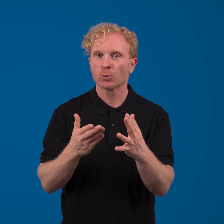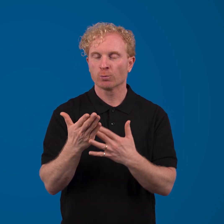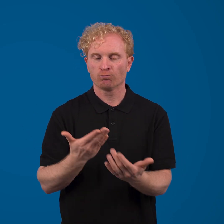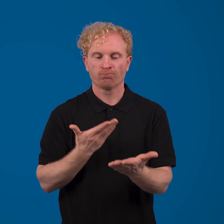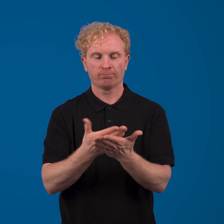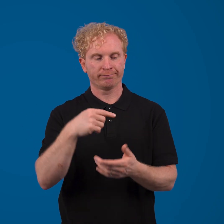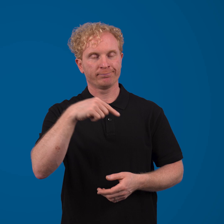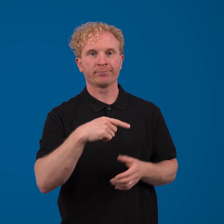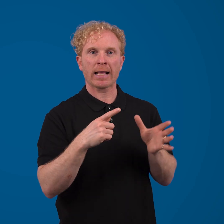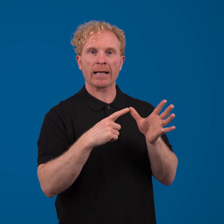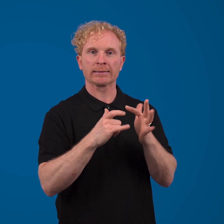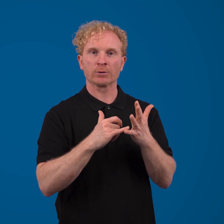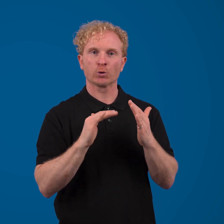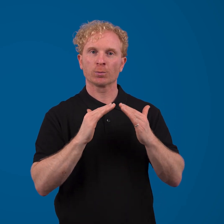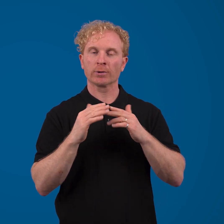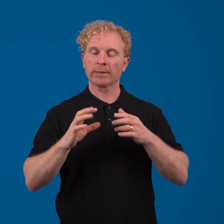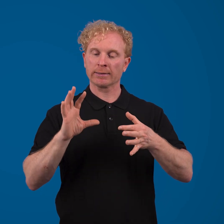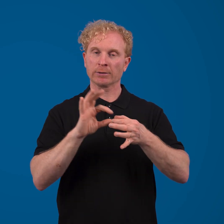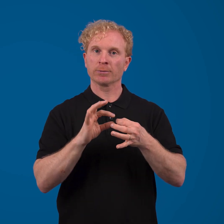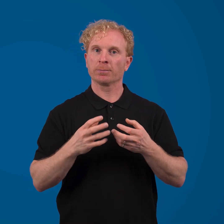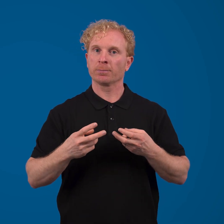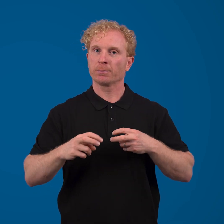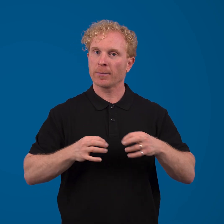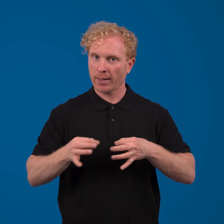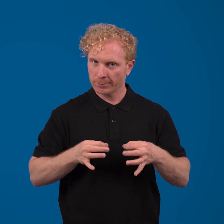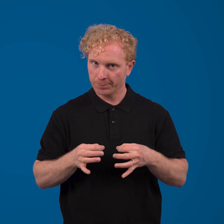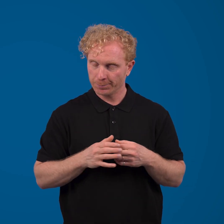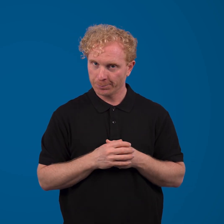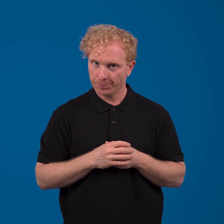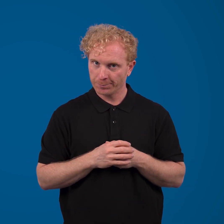through the proposed ADS Community Engagement Plan.